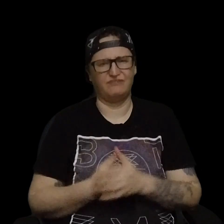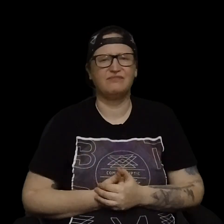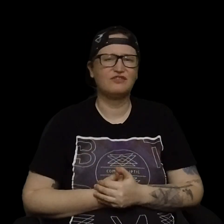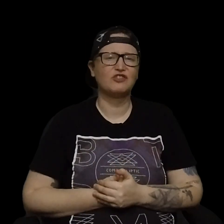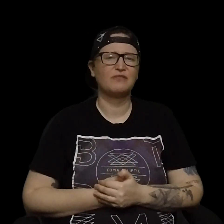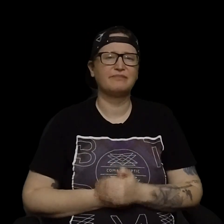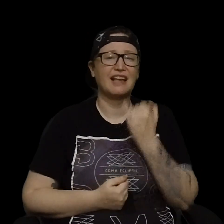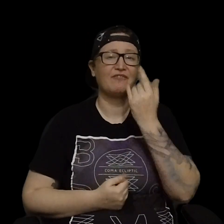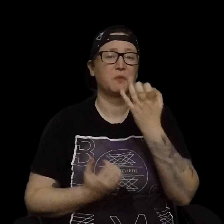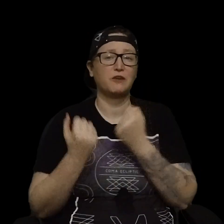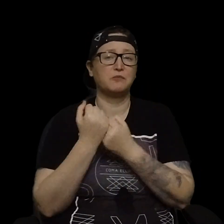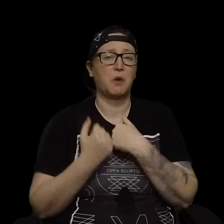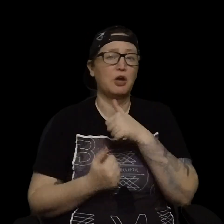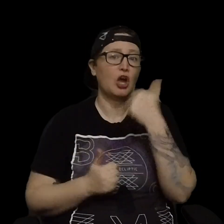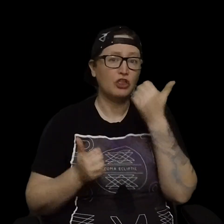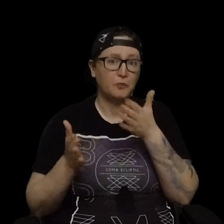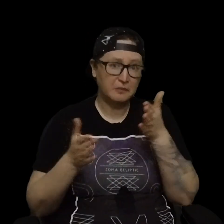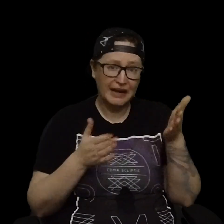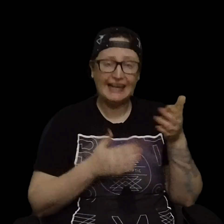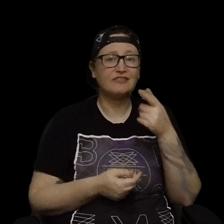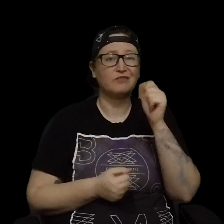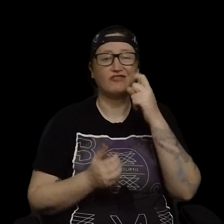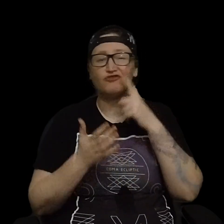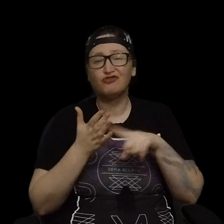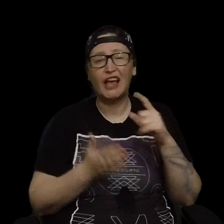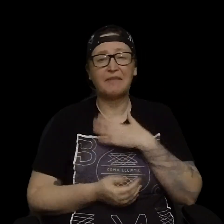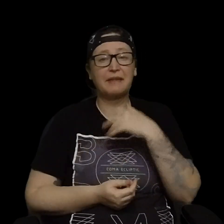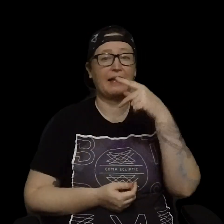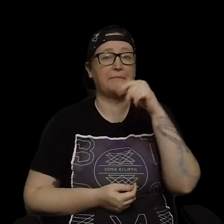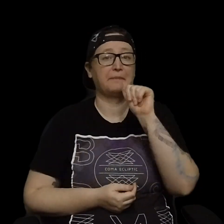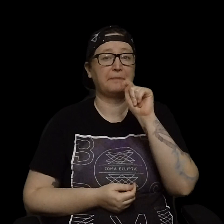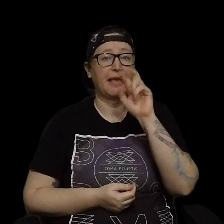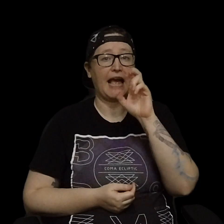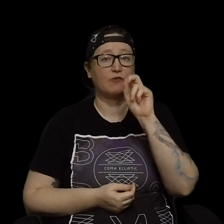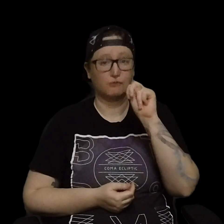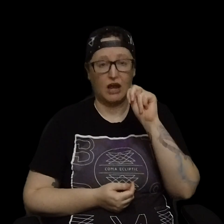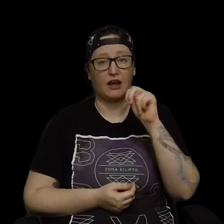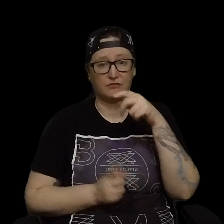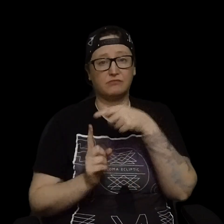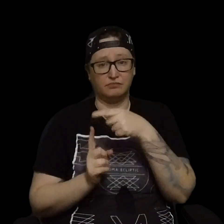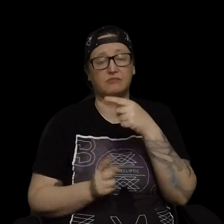of content for you and if you want to support me in other ways you can check out my Patreon